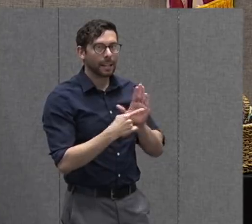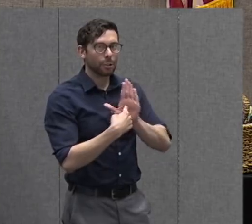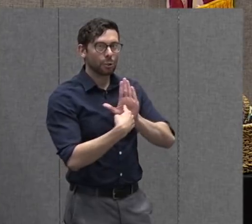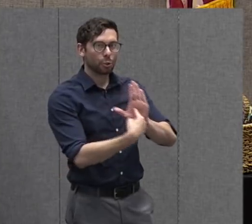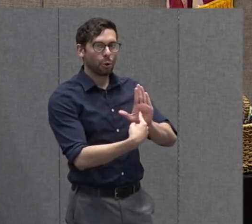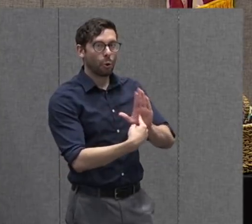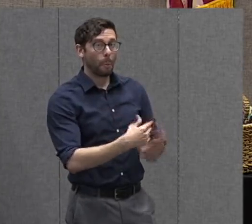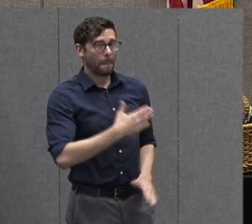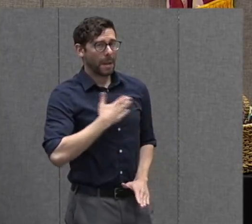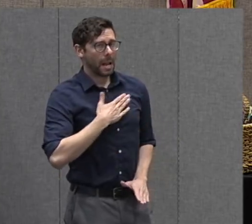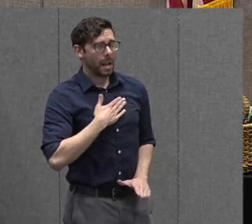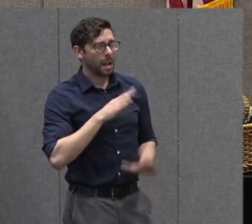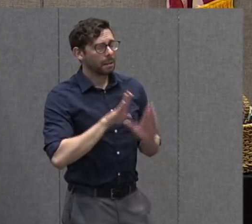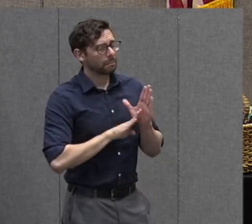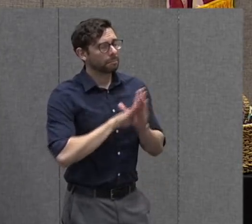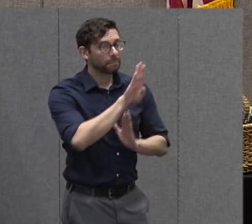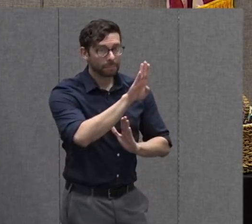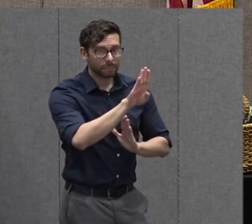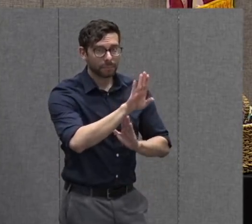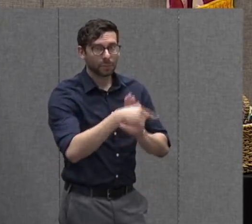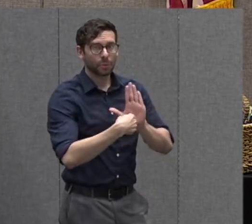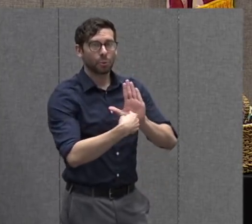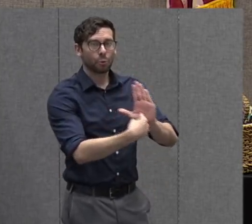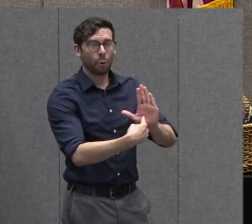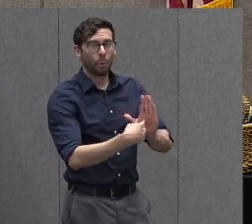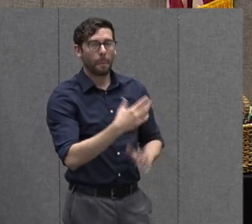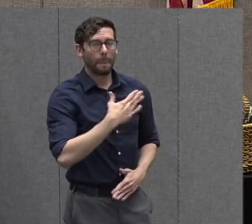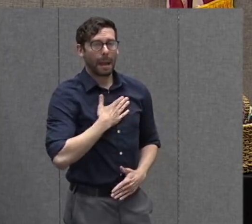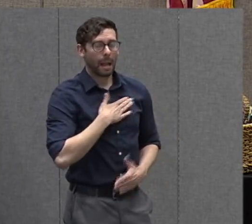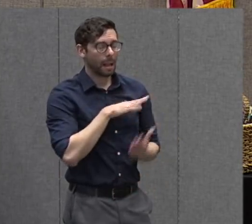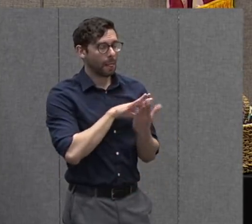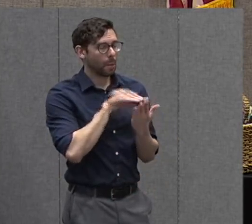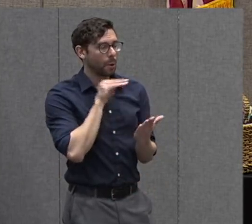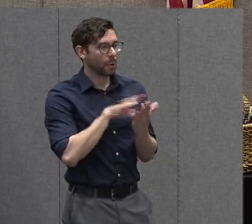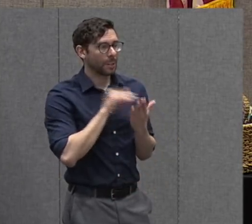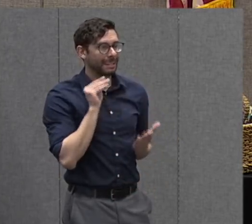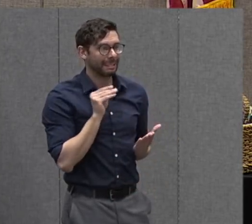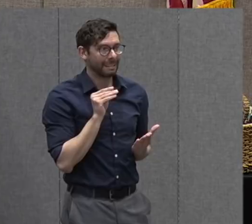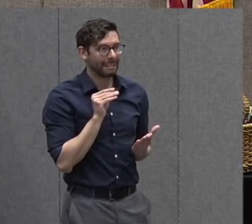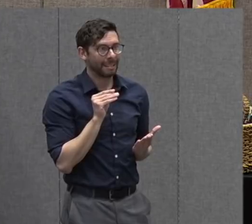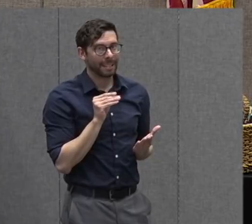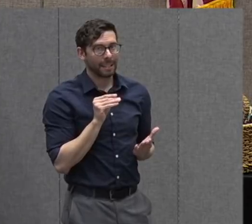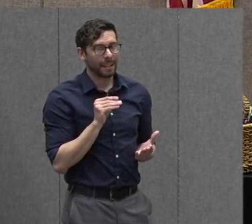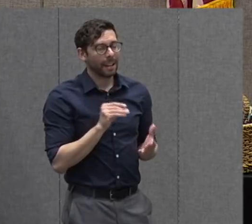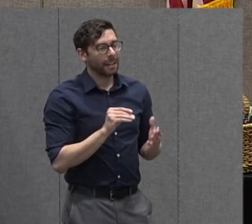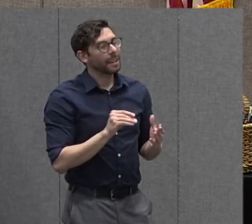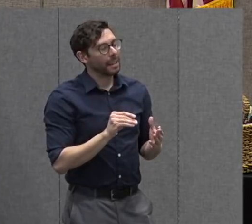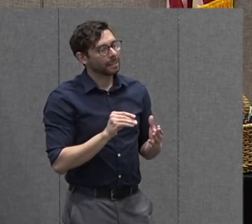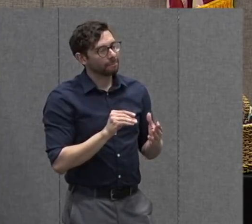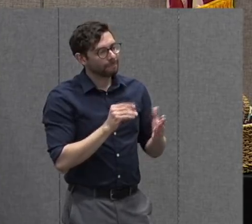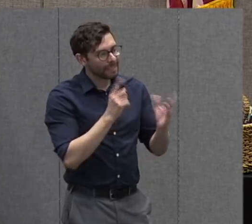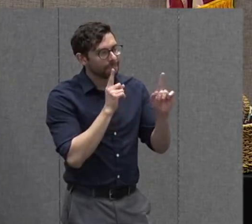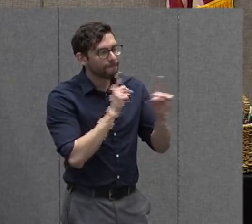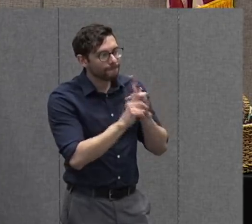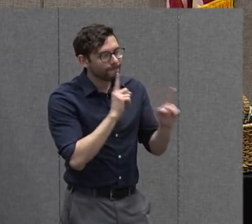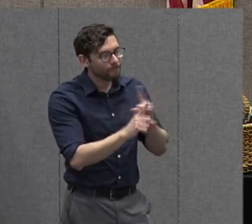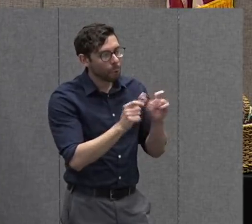and my learning, with the person that I wronged. [Miss Martindale] Okay. - [Mr. R.] So, I hope, I hope she'll join me. [Miss Martindale] I think she will.